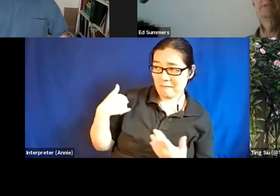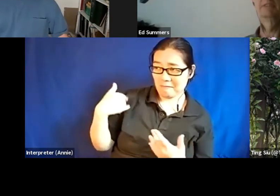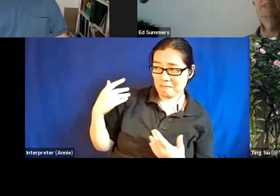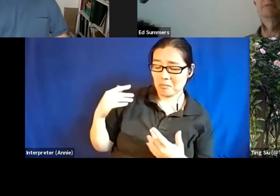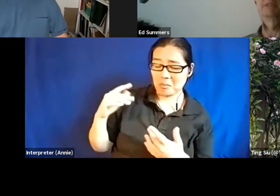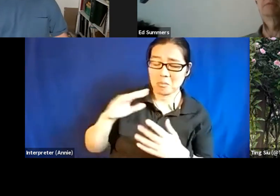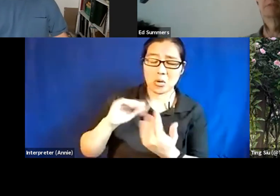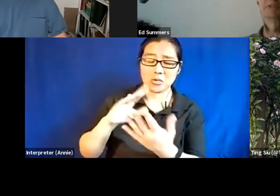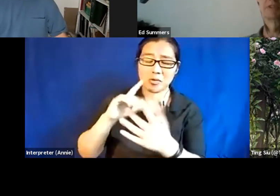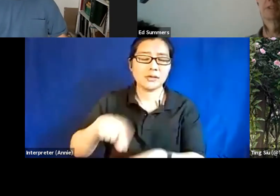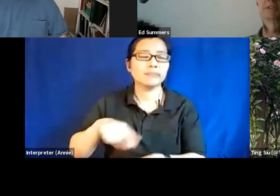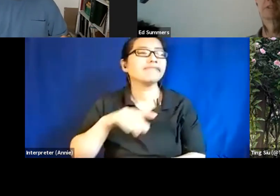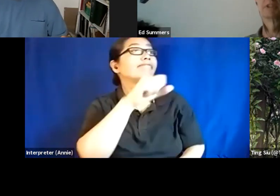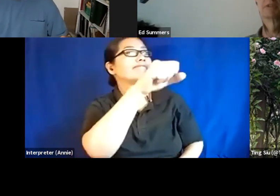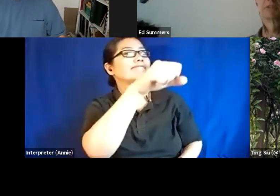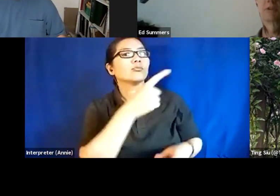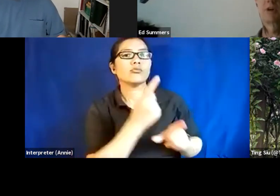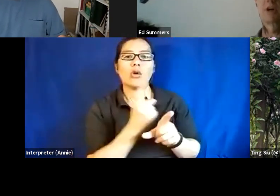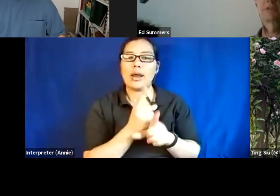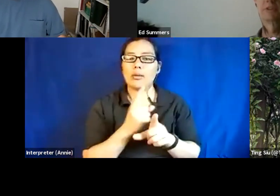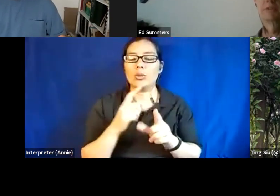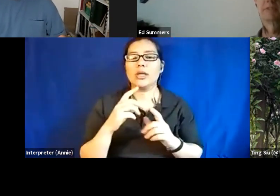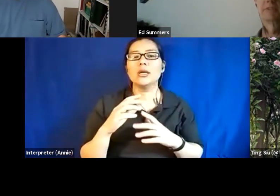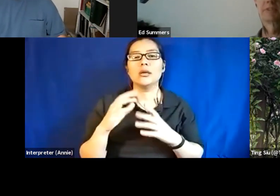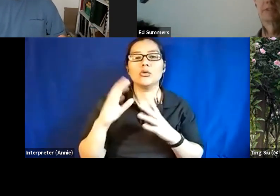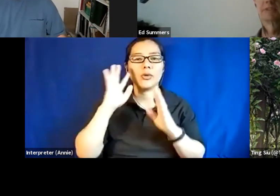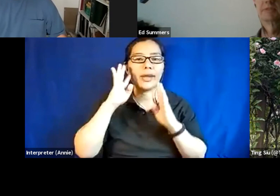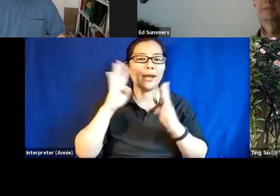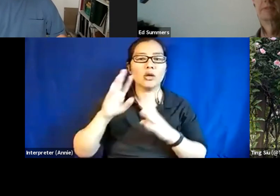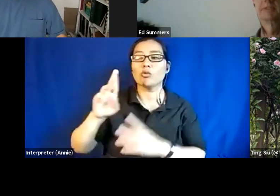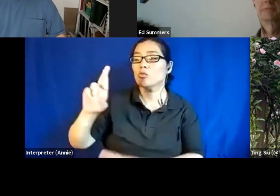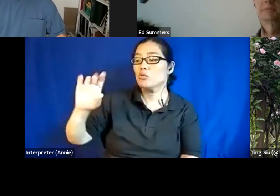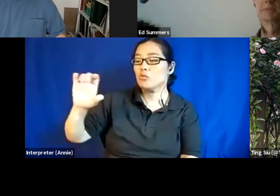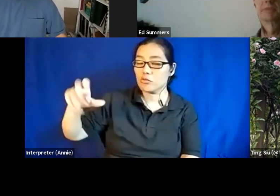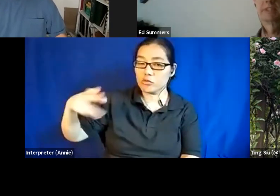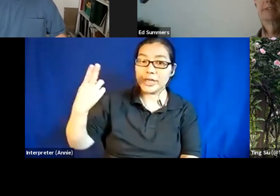coauthored reach for the stars with one of my colleagues at